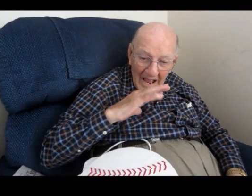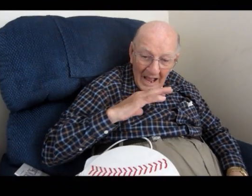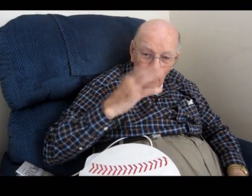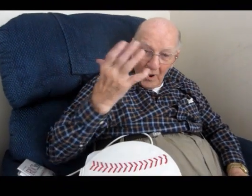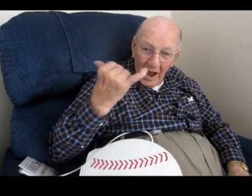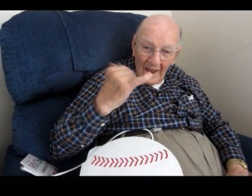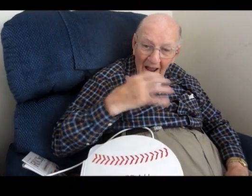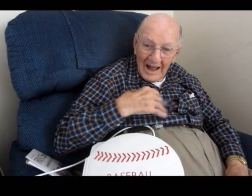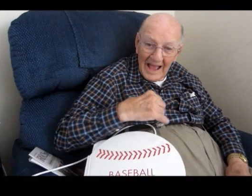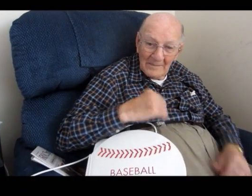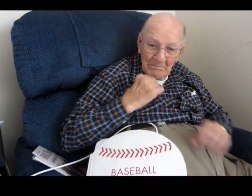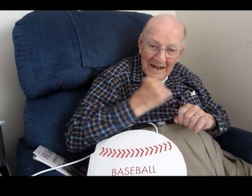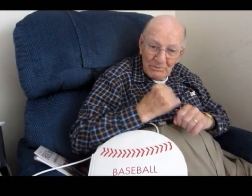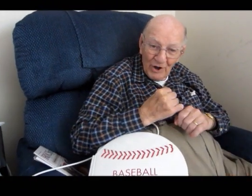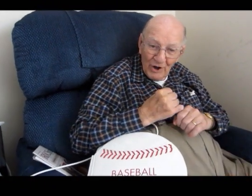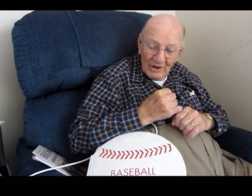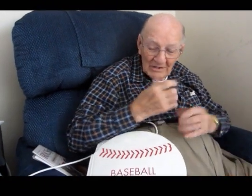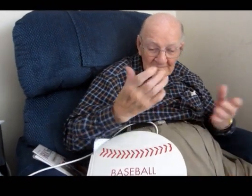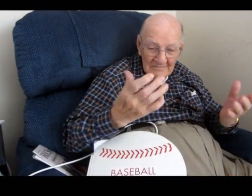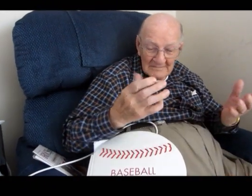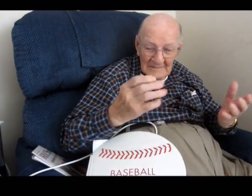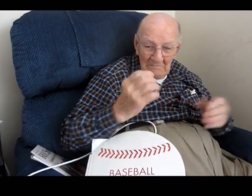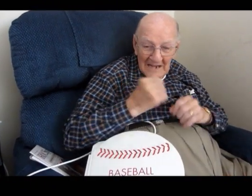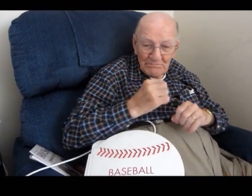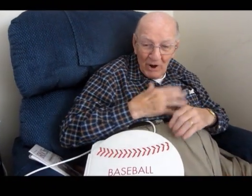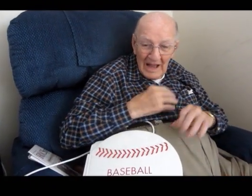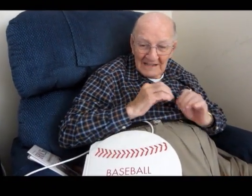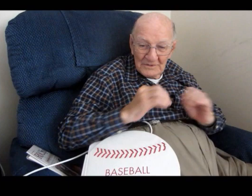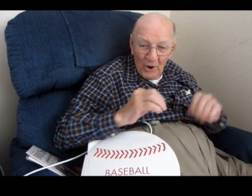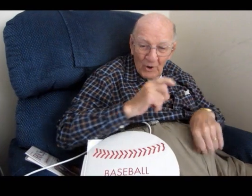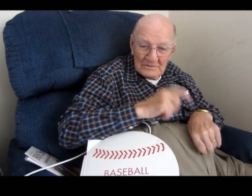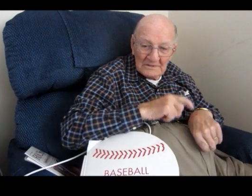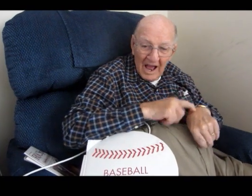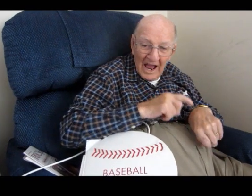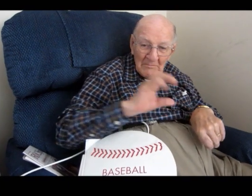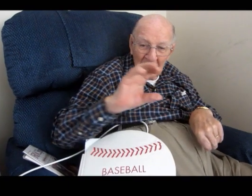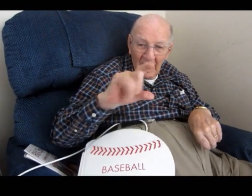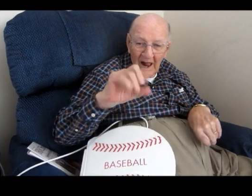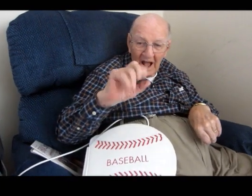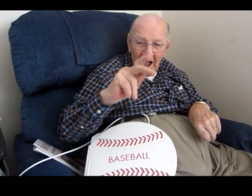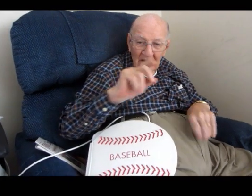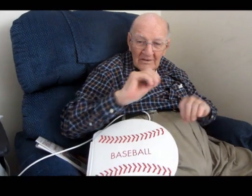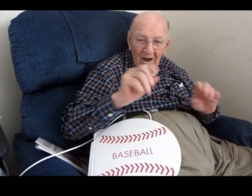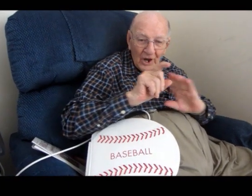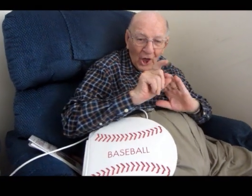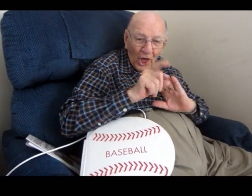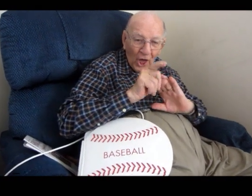Why I like baseball? Baseball has no time-clock